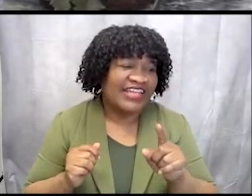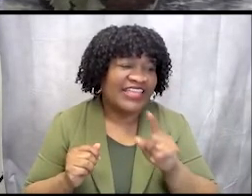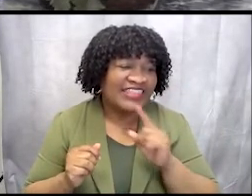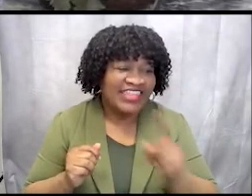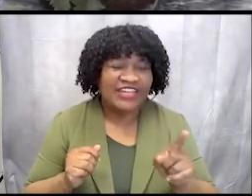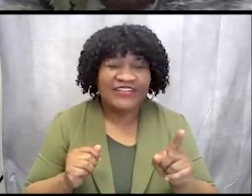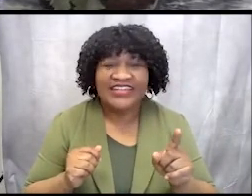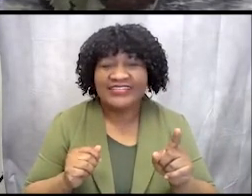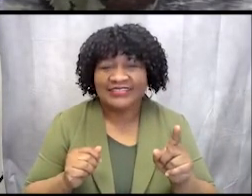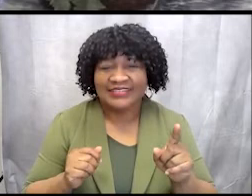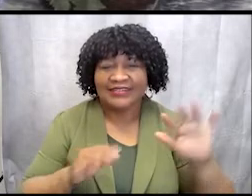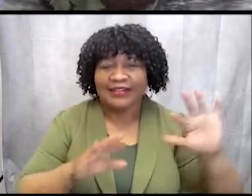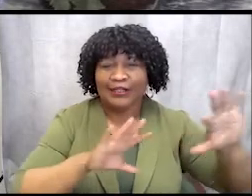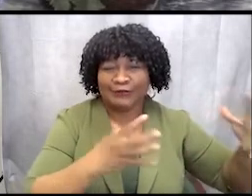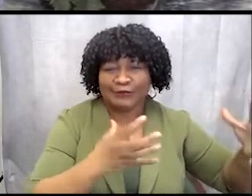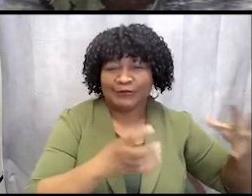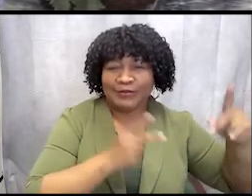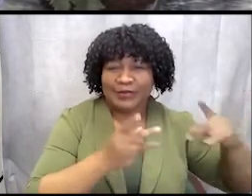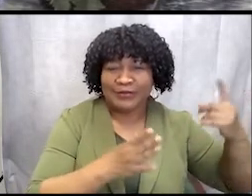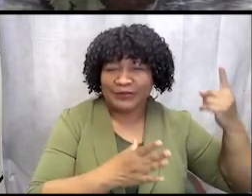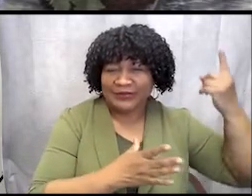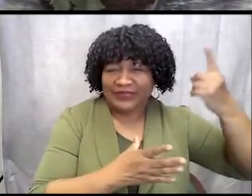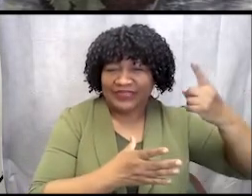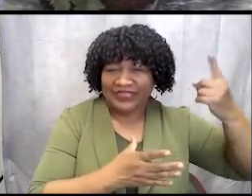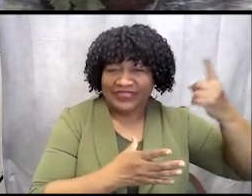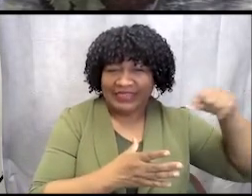There is a school of thought in certain circles